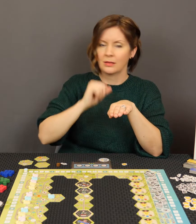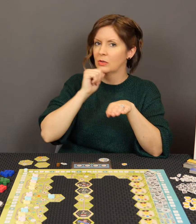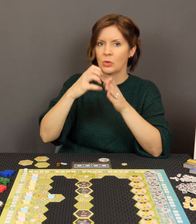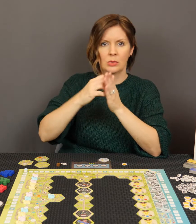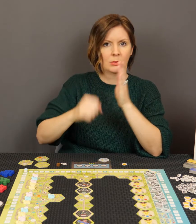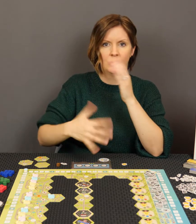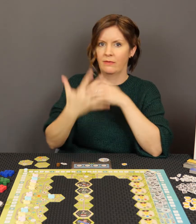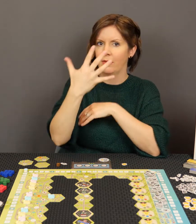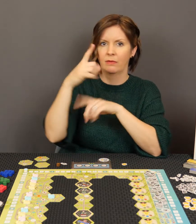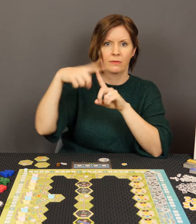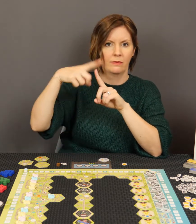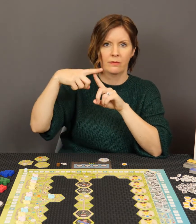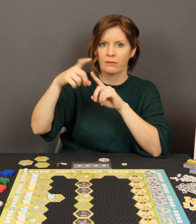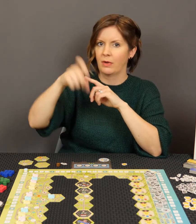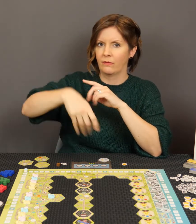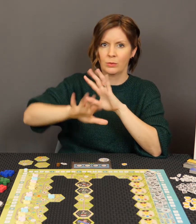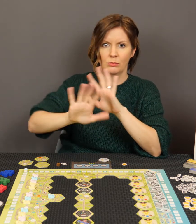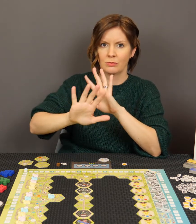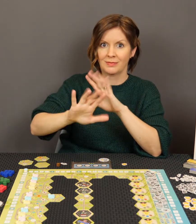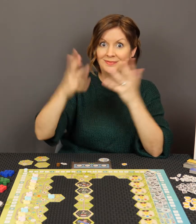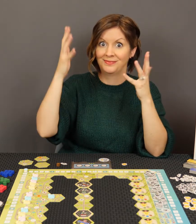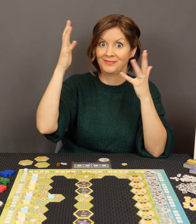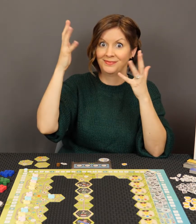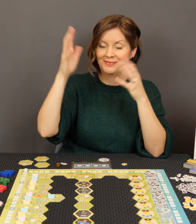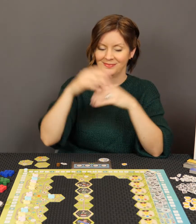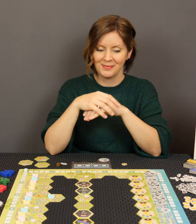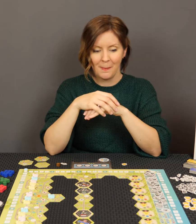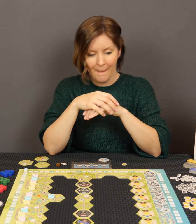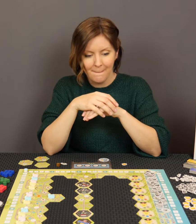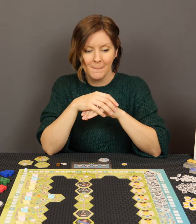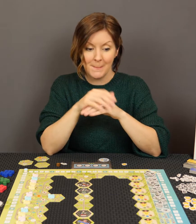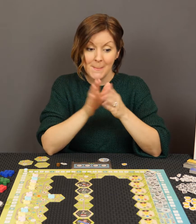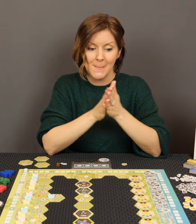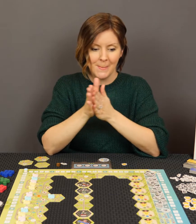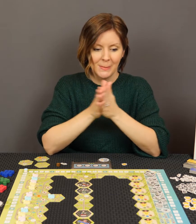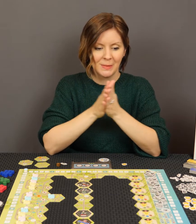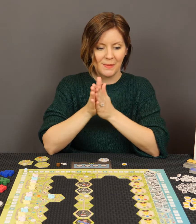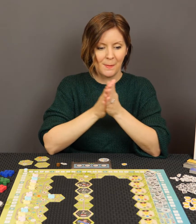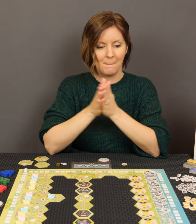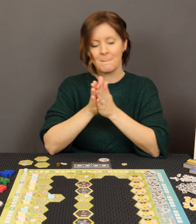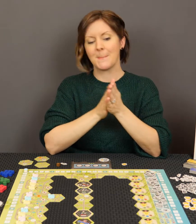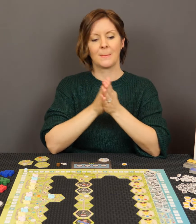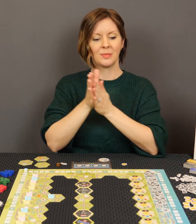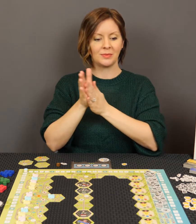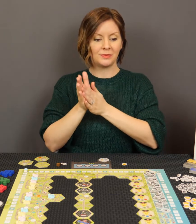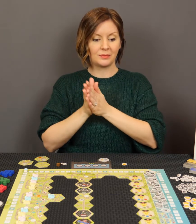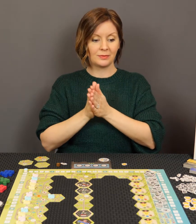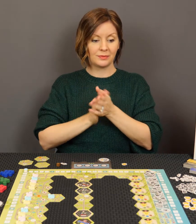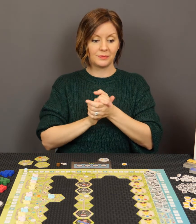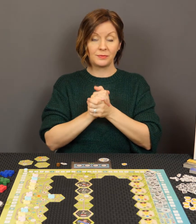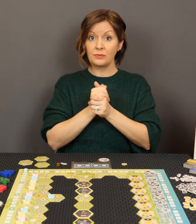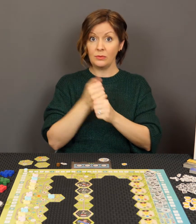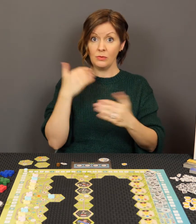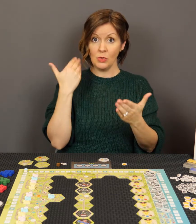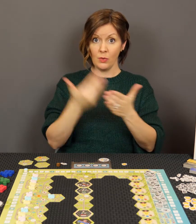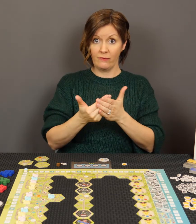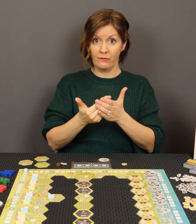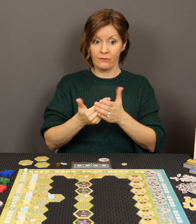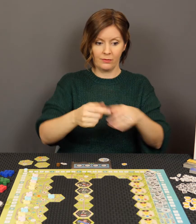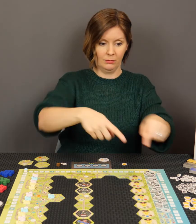I don’t have to lose points for that.